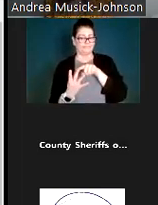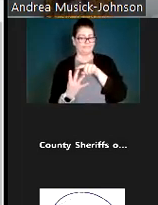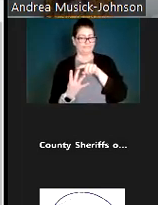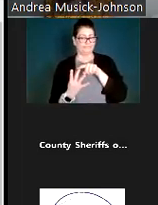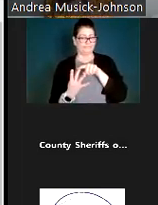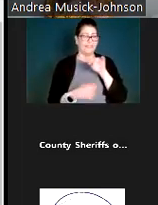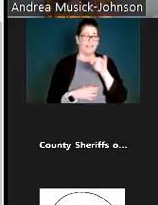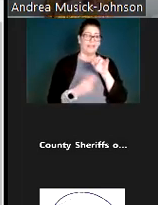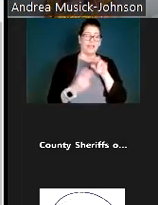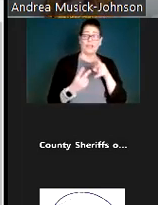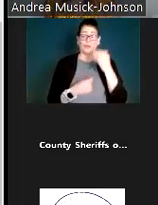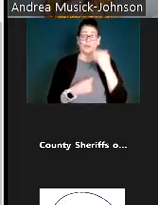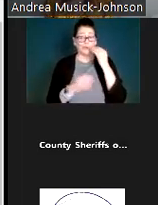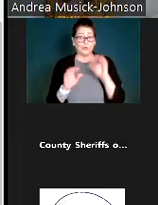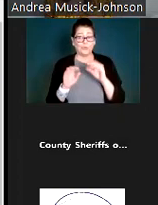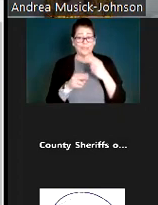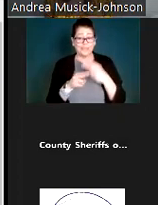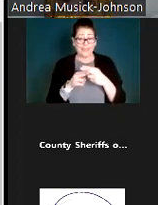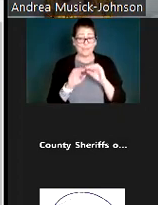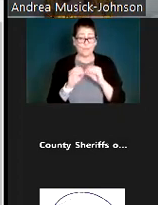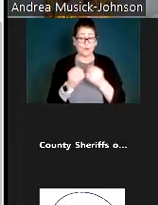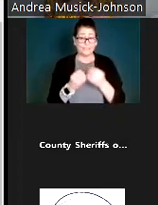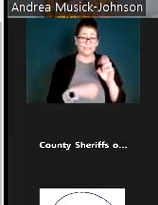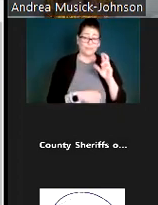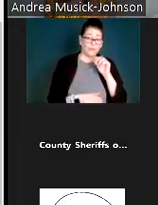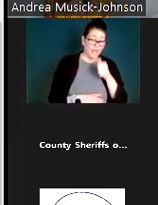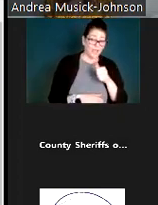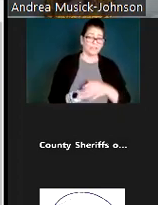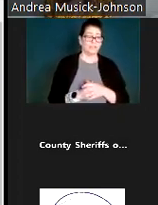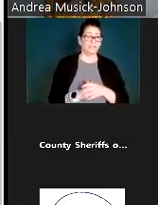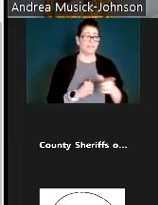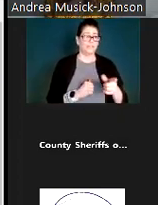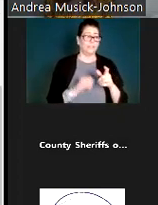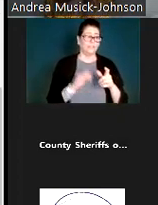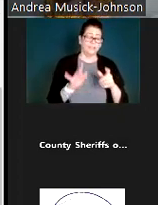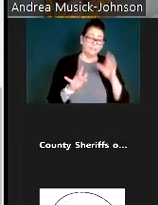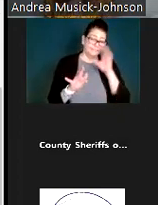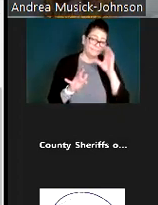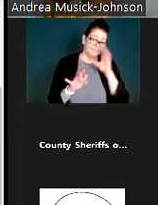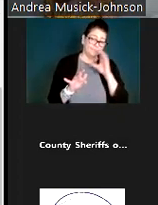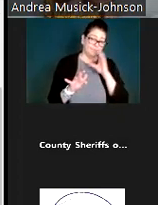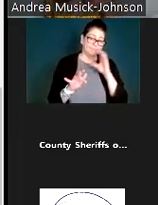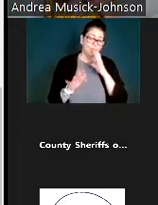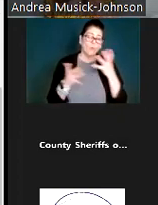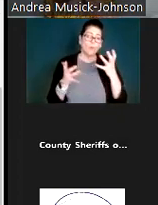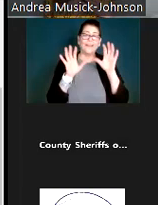know the organization name or you don't. You can search for which category or which